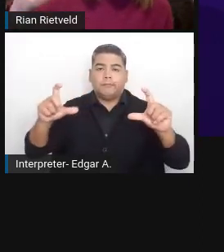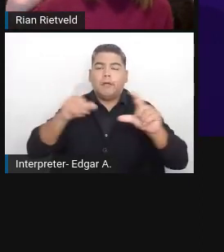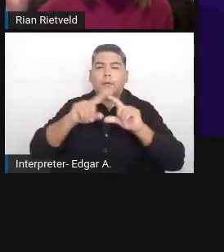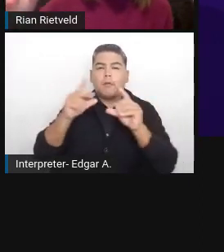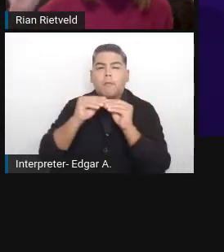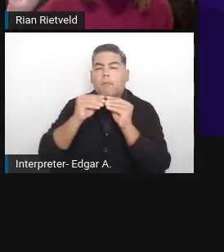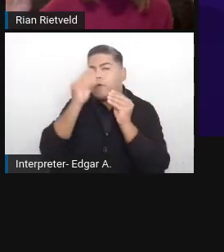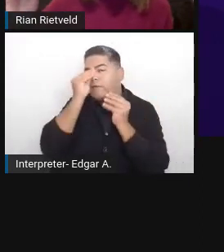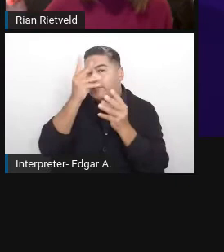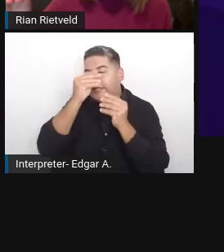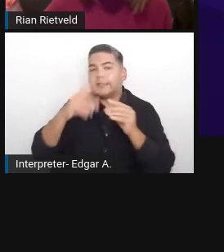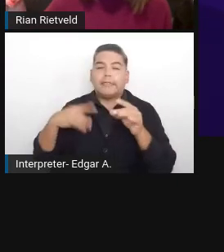They are announced all together.